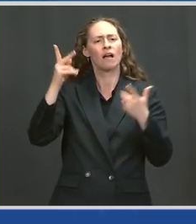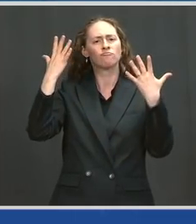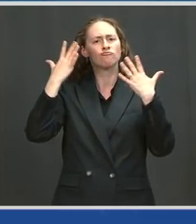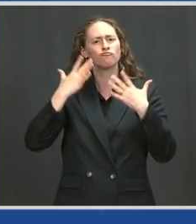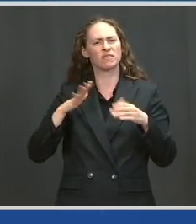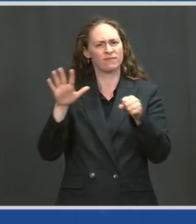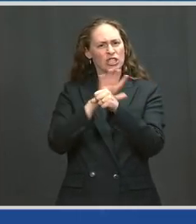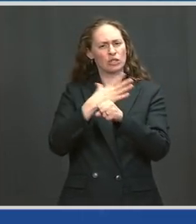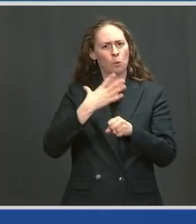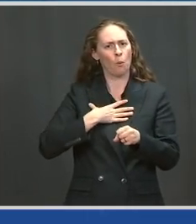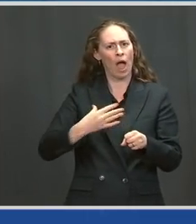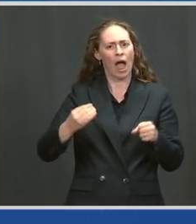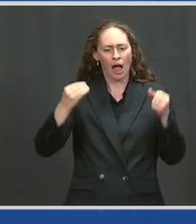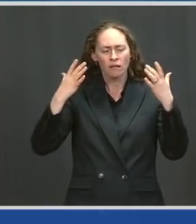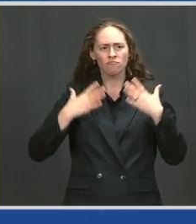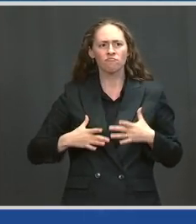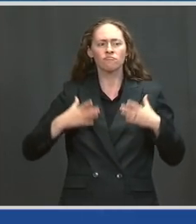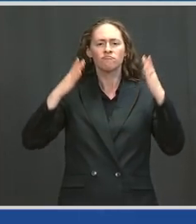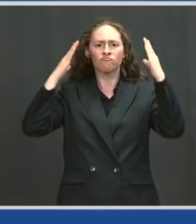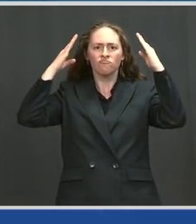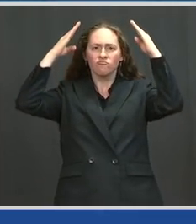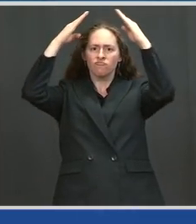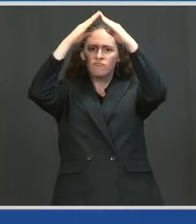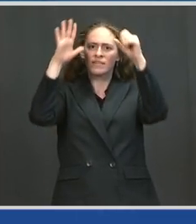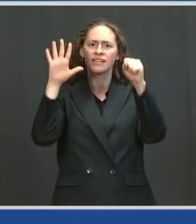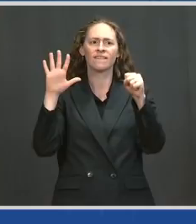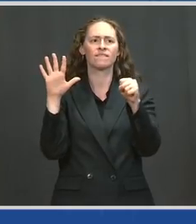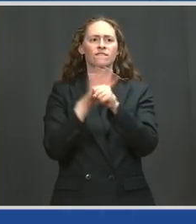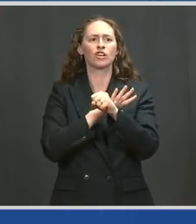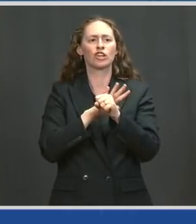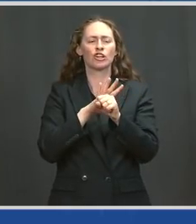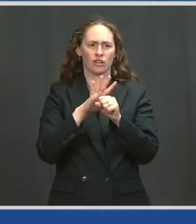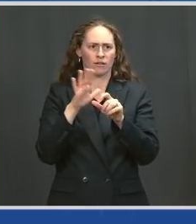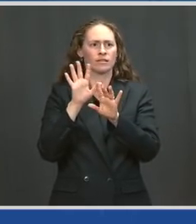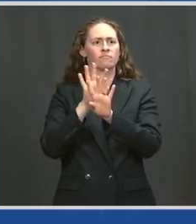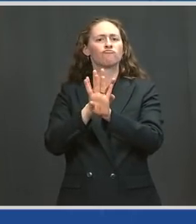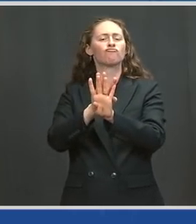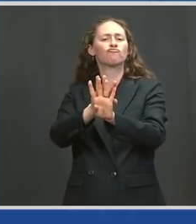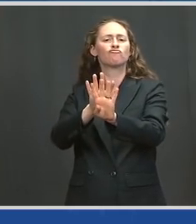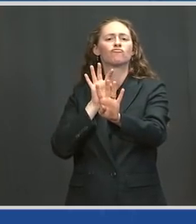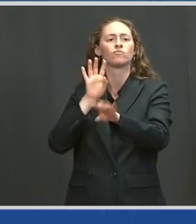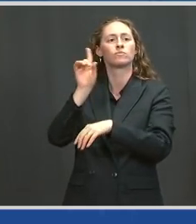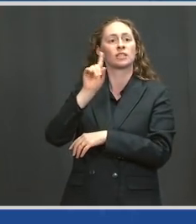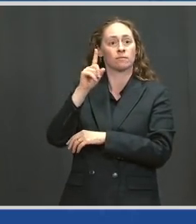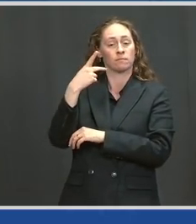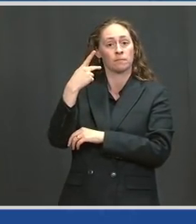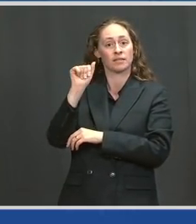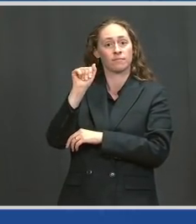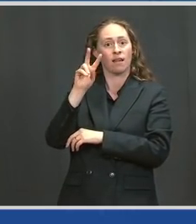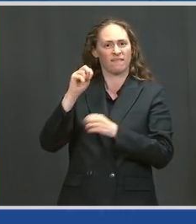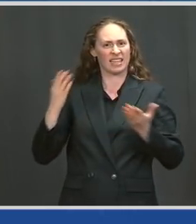Pointed hats, the robes marching down Pennsylvania avenue in Washington, DC. Jesse, you know all about this.